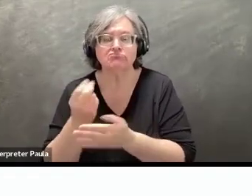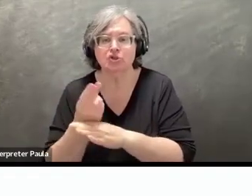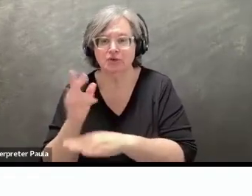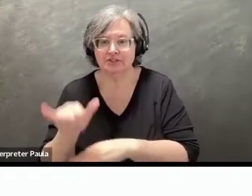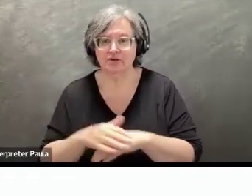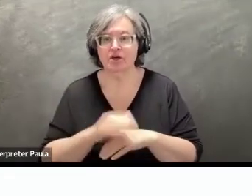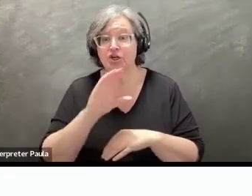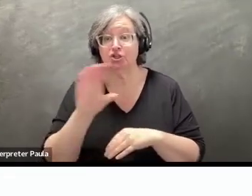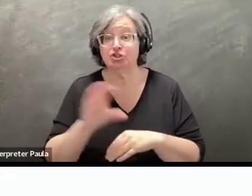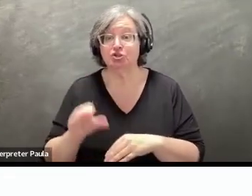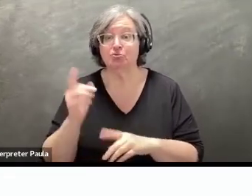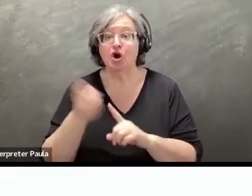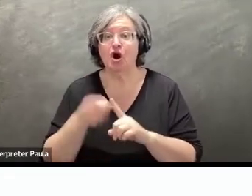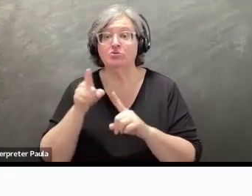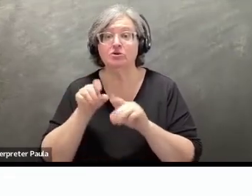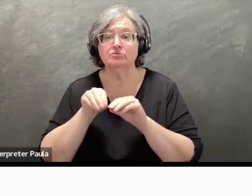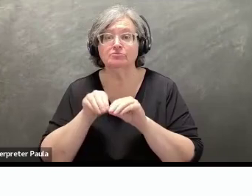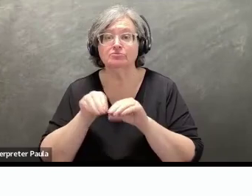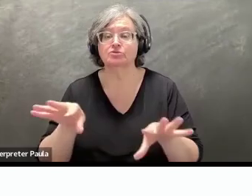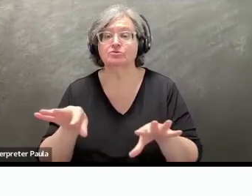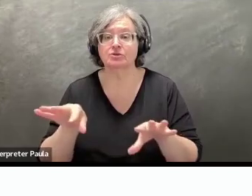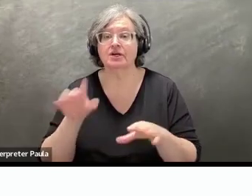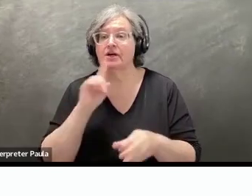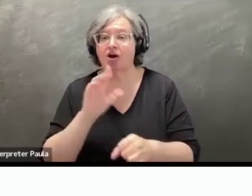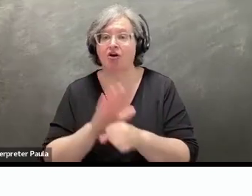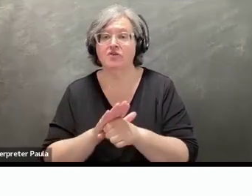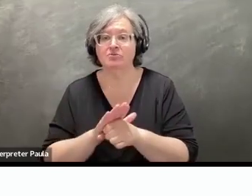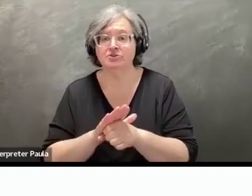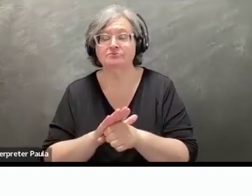automatically send attendees a confirmation of attendance. One